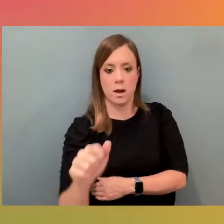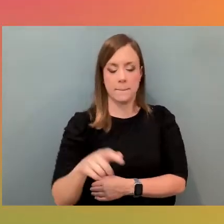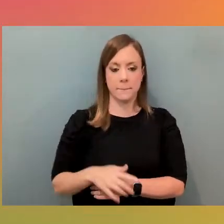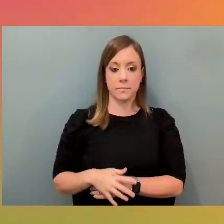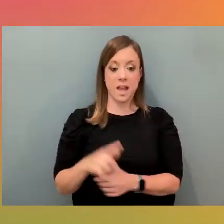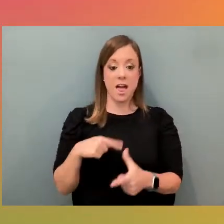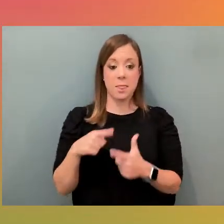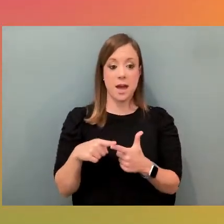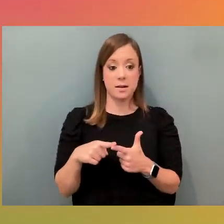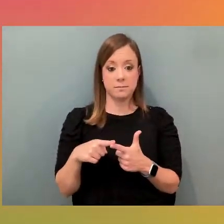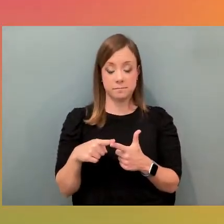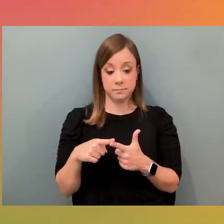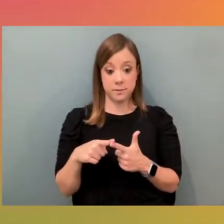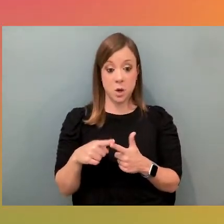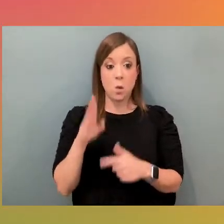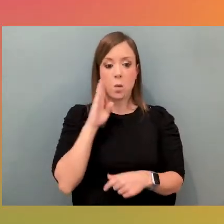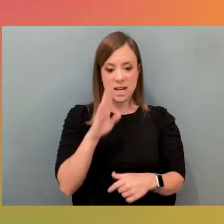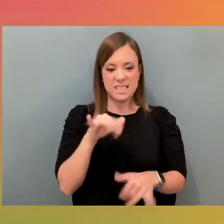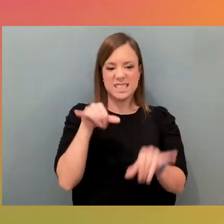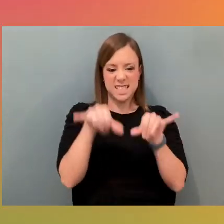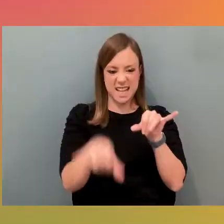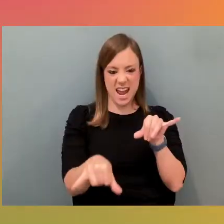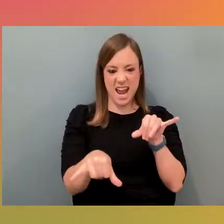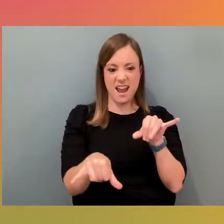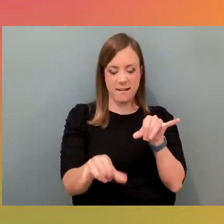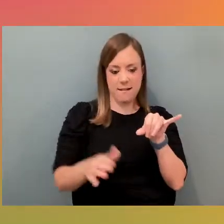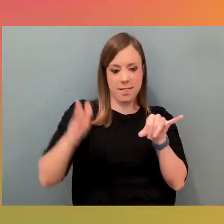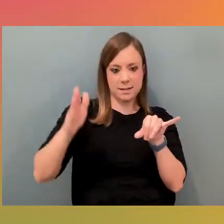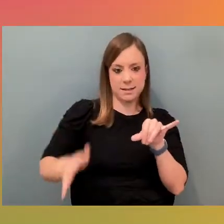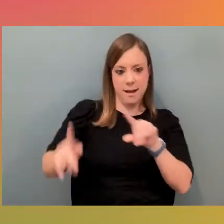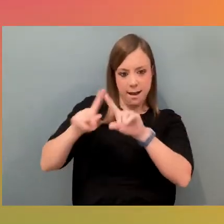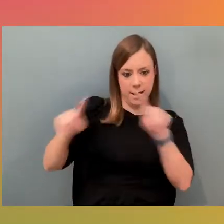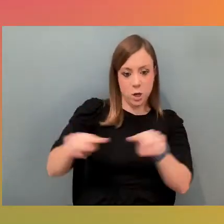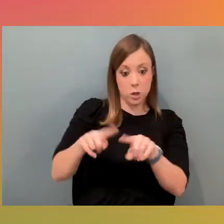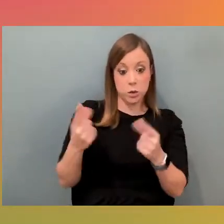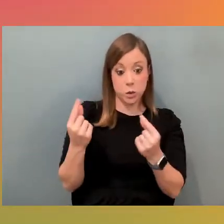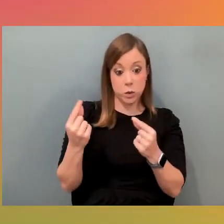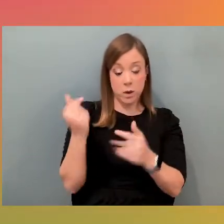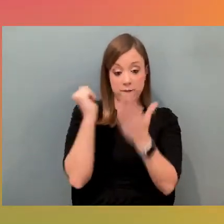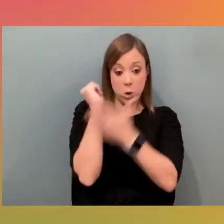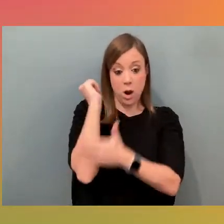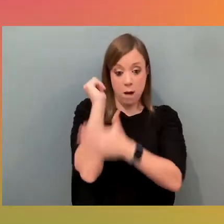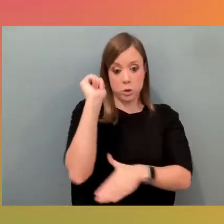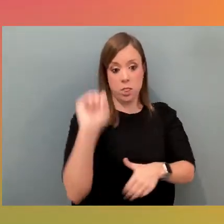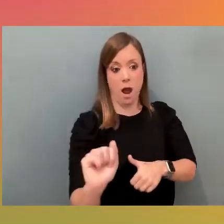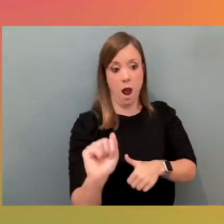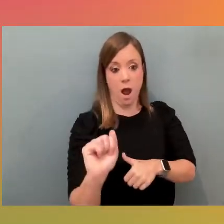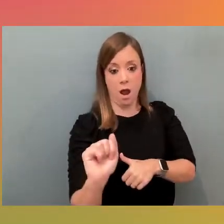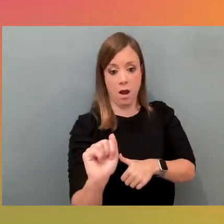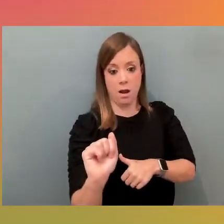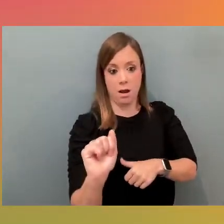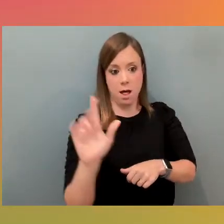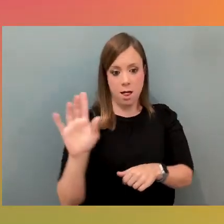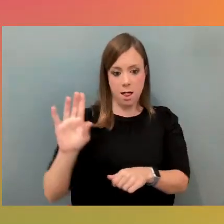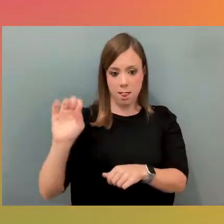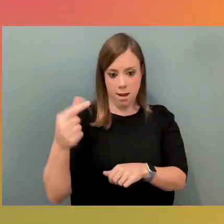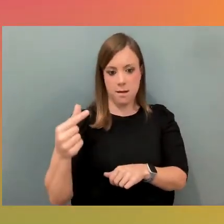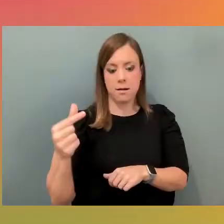BACK. EXHALE, FOREARM TO THIGH. INHALE REACH UP AND BACK AND THE THIS TIME WE WILL STAY IN THE SIDE ANGLE.